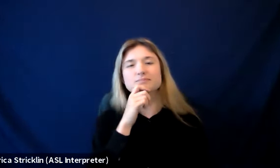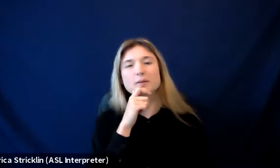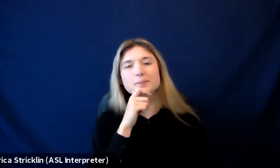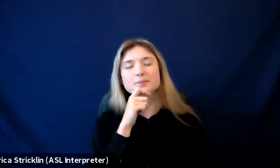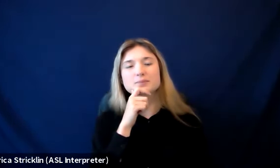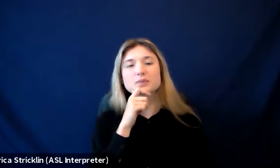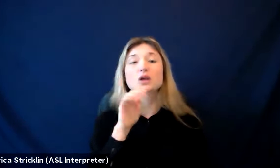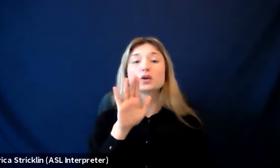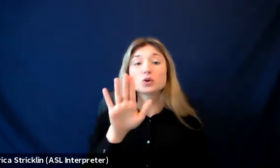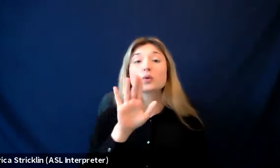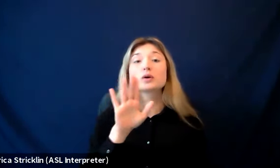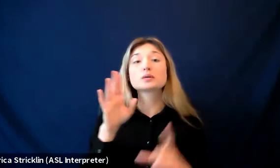session today.